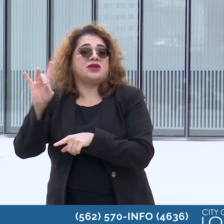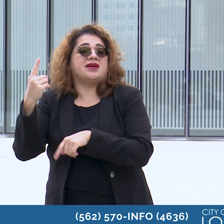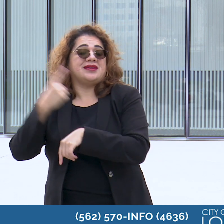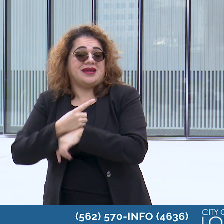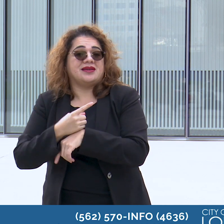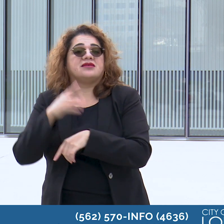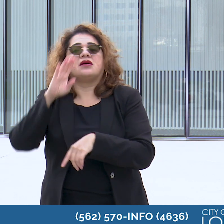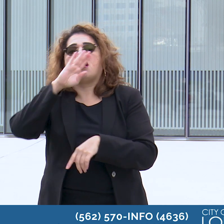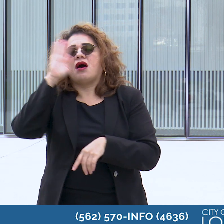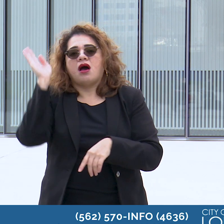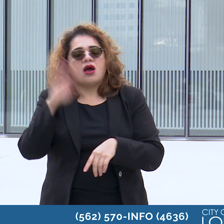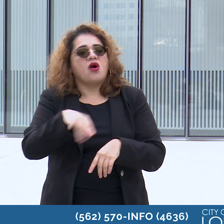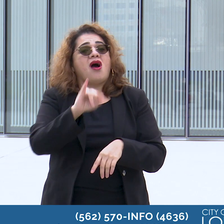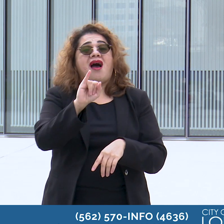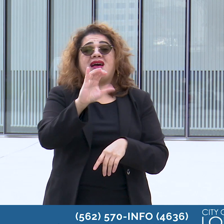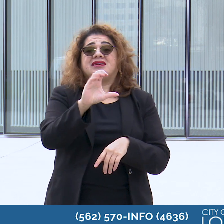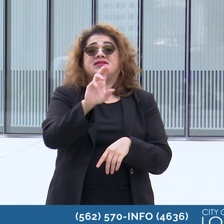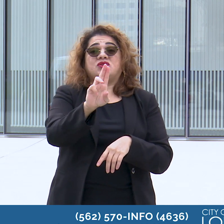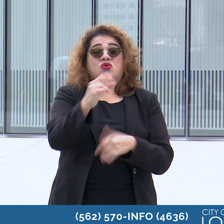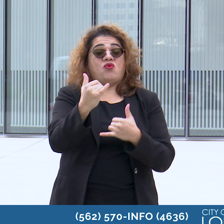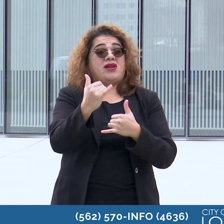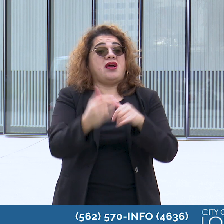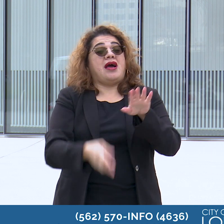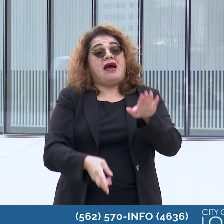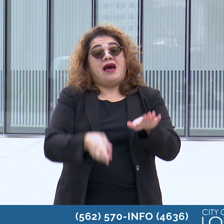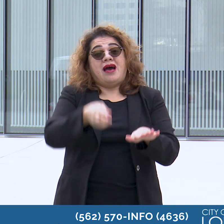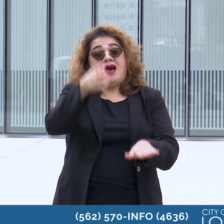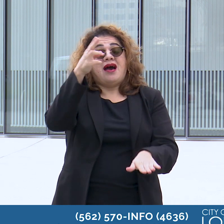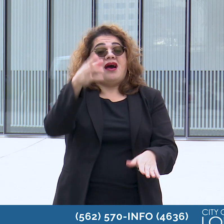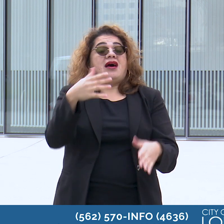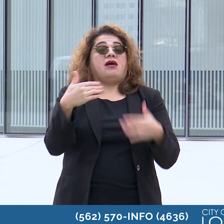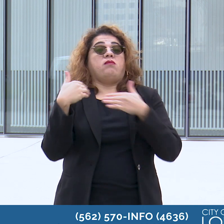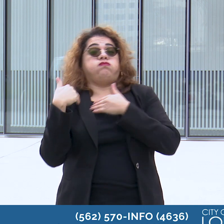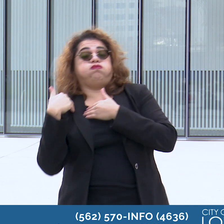put on ICU staff in our community.